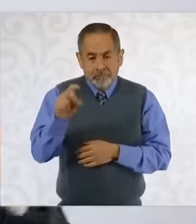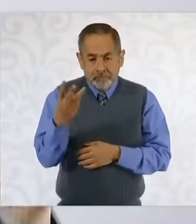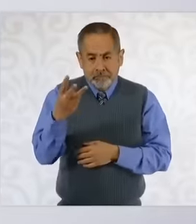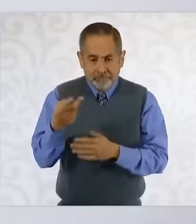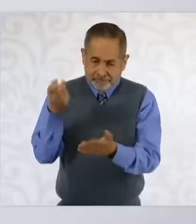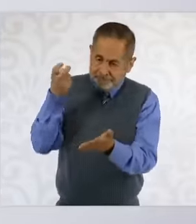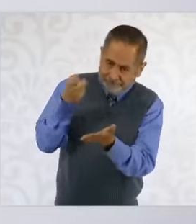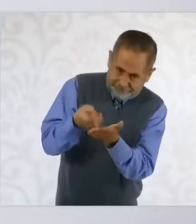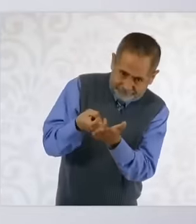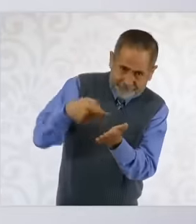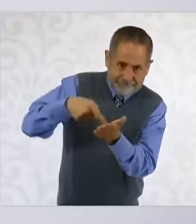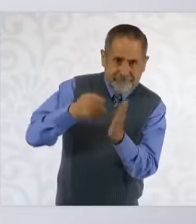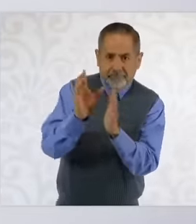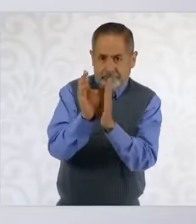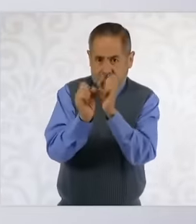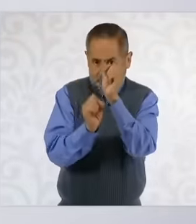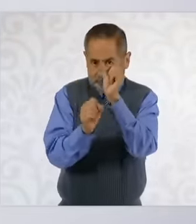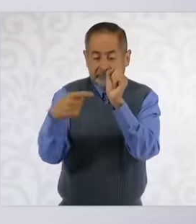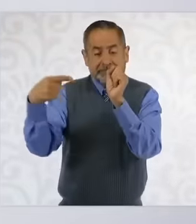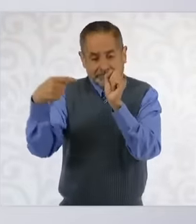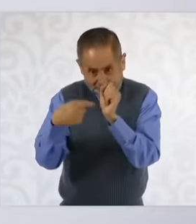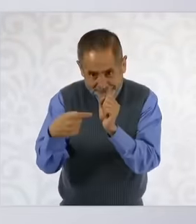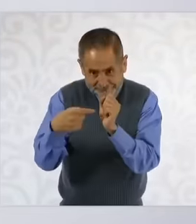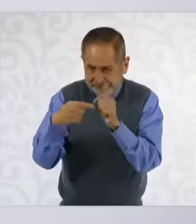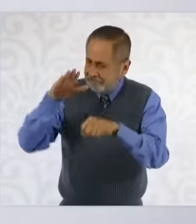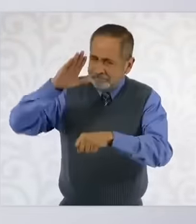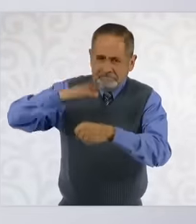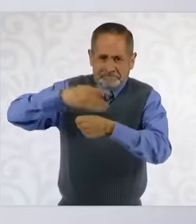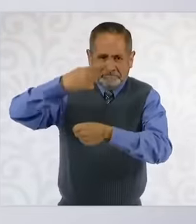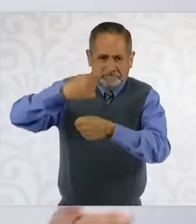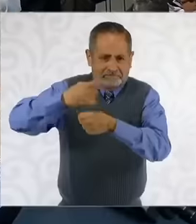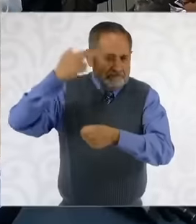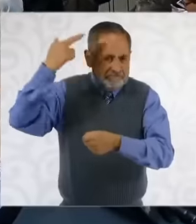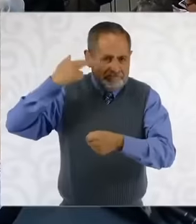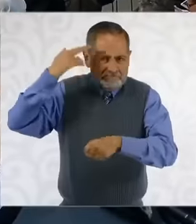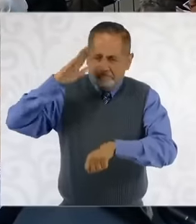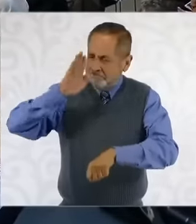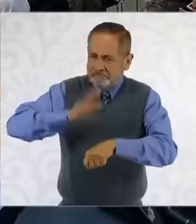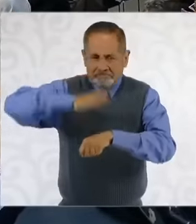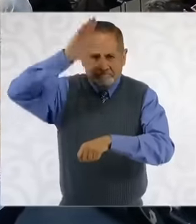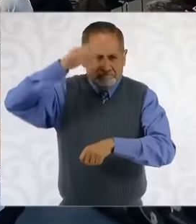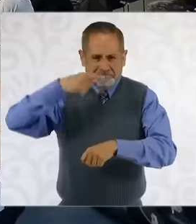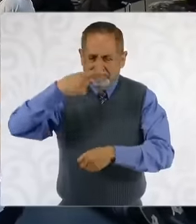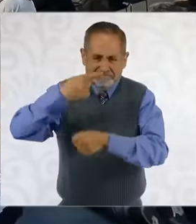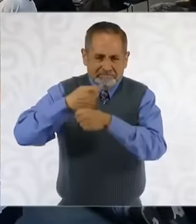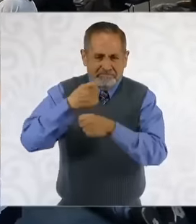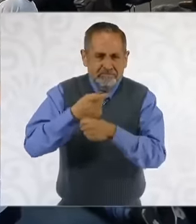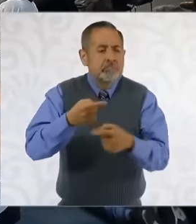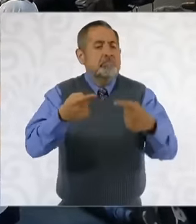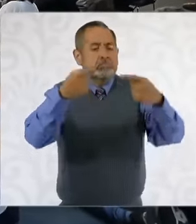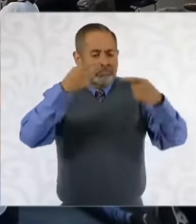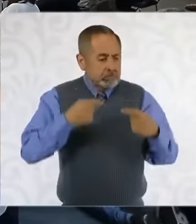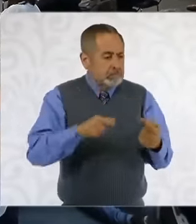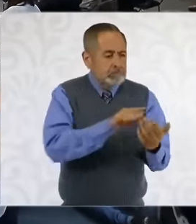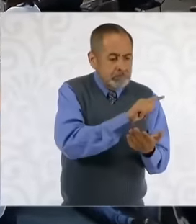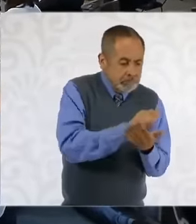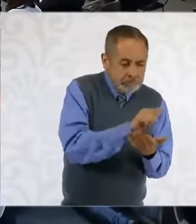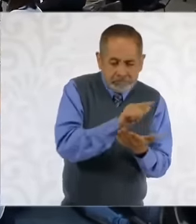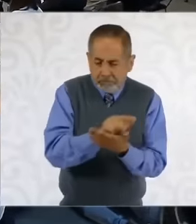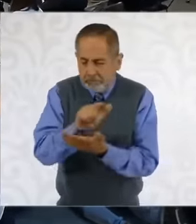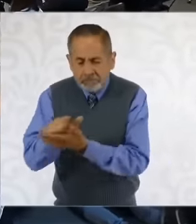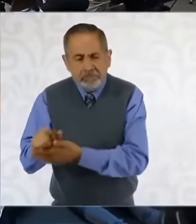maximum law, this Constitution, the laws of the Congress of The Union that emanates from it and all the treaties